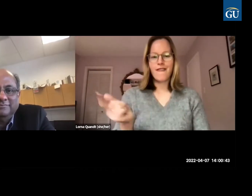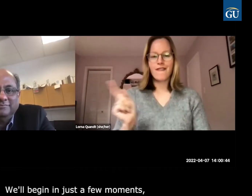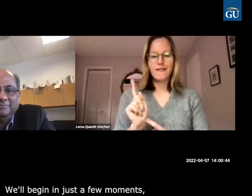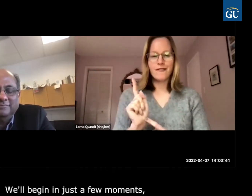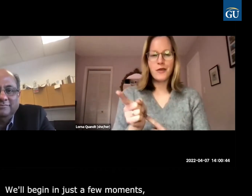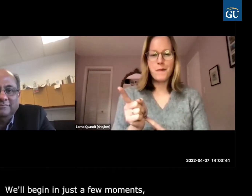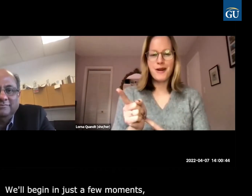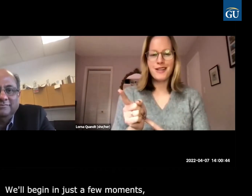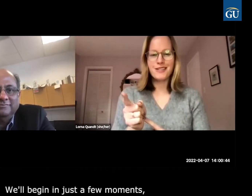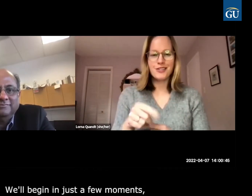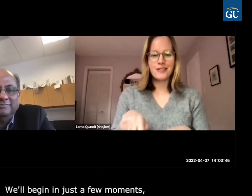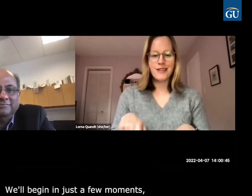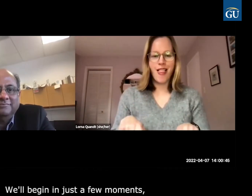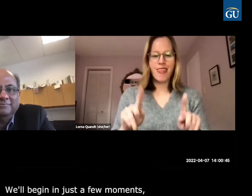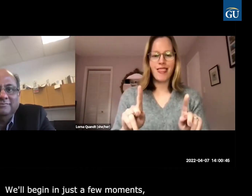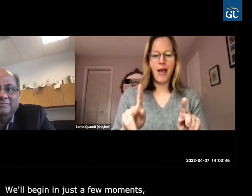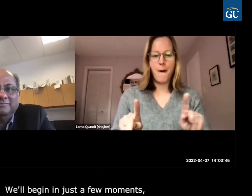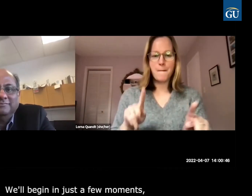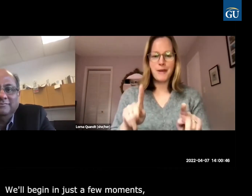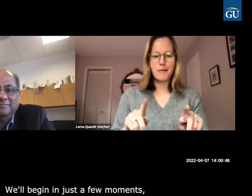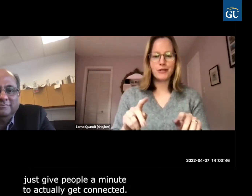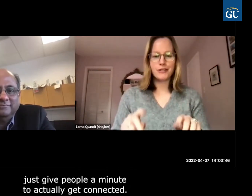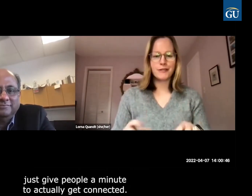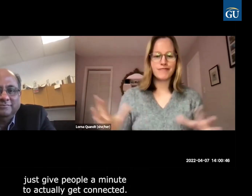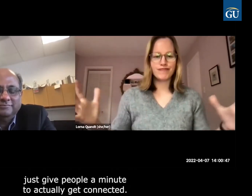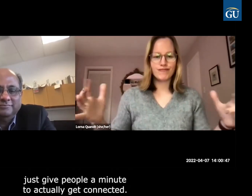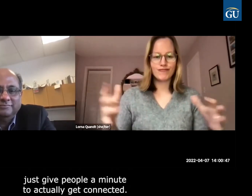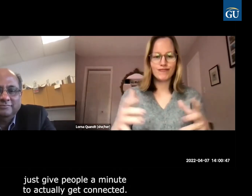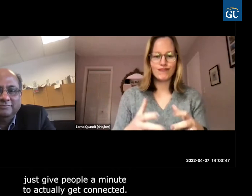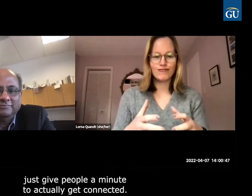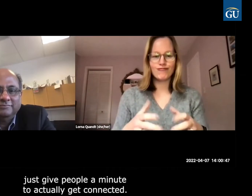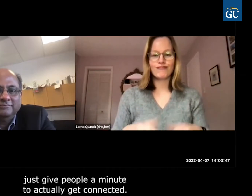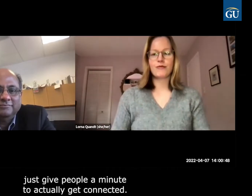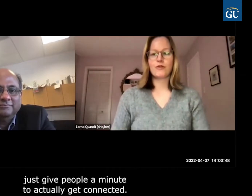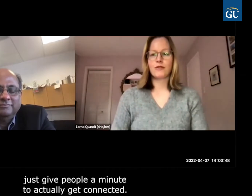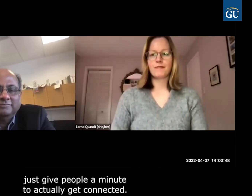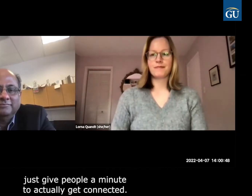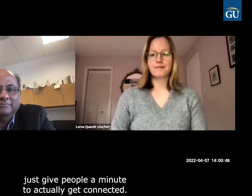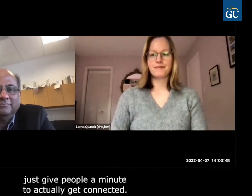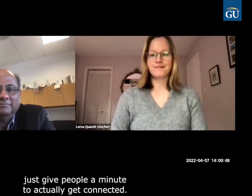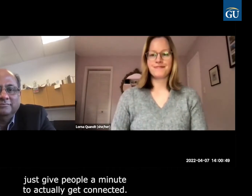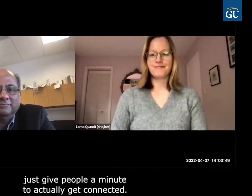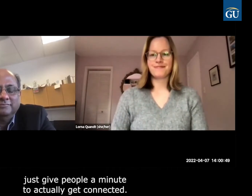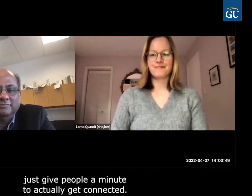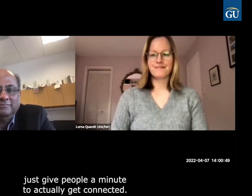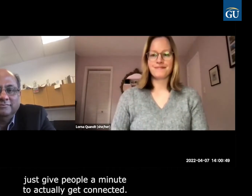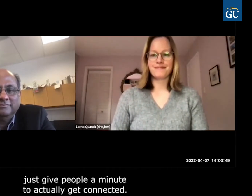we'll begin in just a few moments